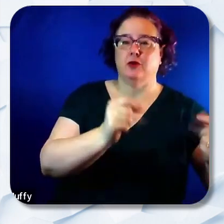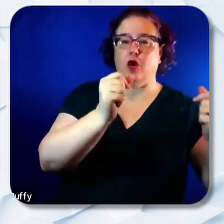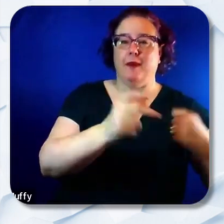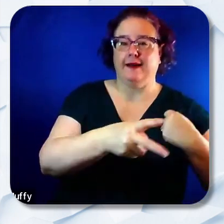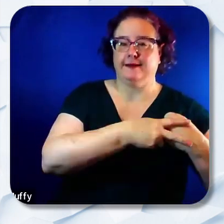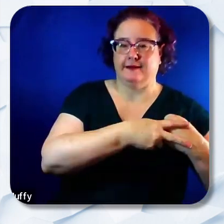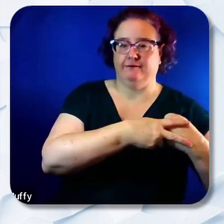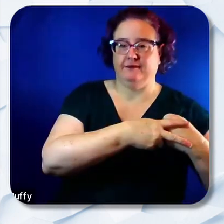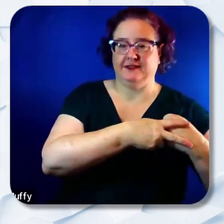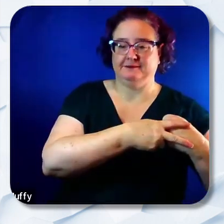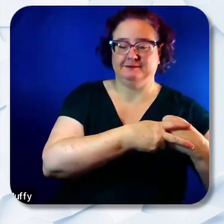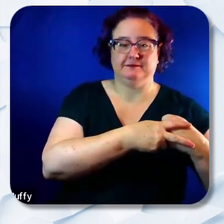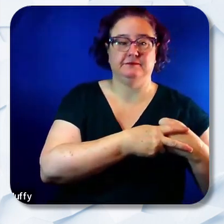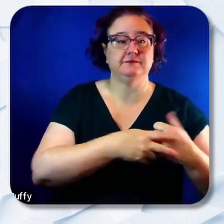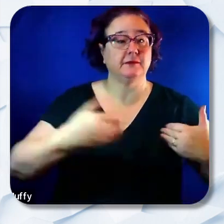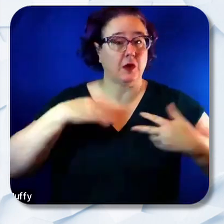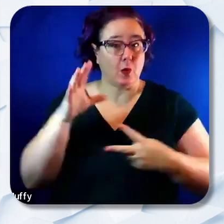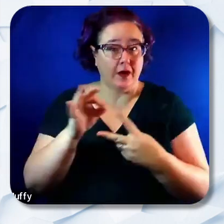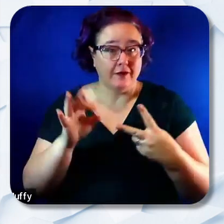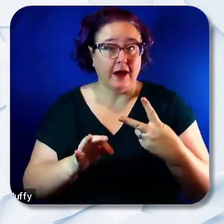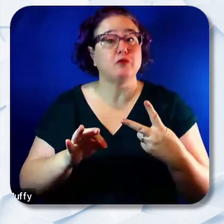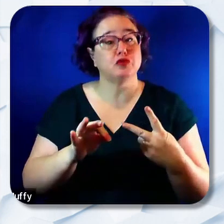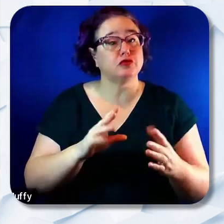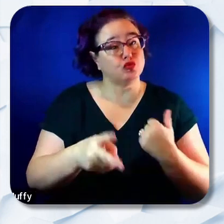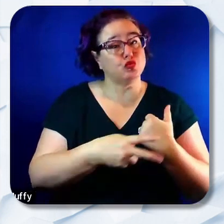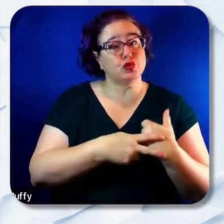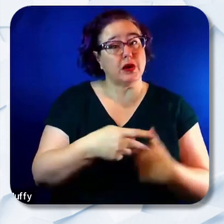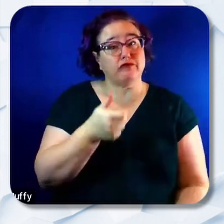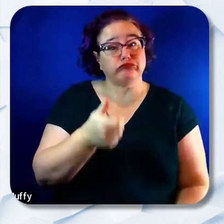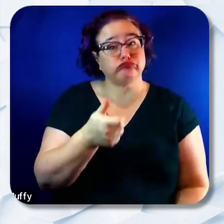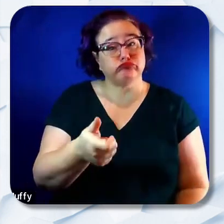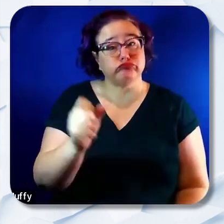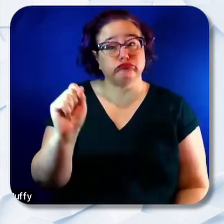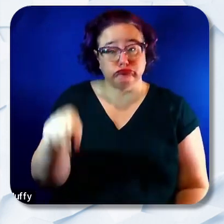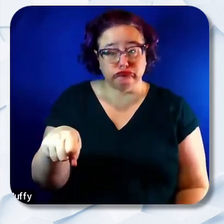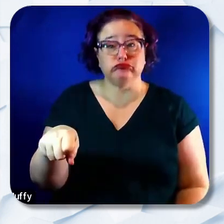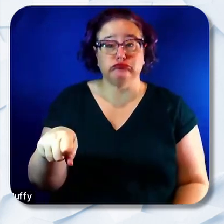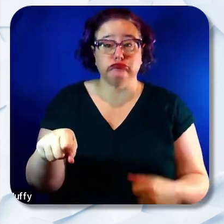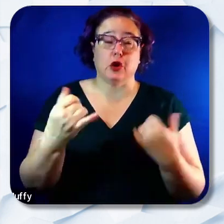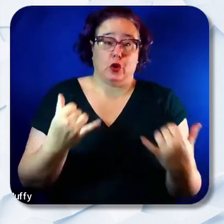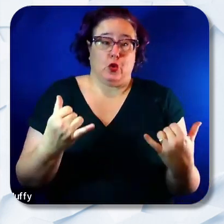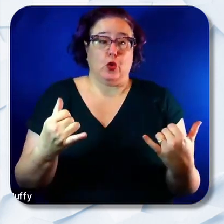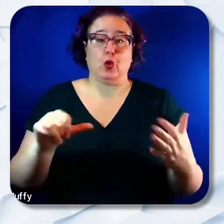You have the option to select the Save button to save all the responses on the current page.